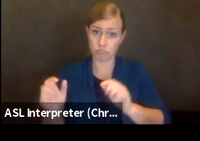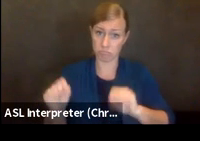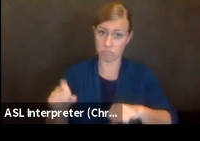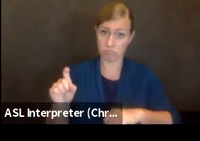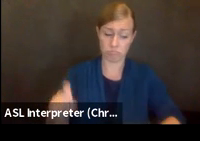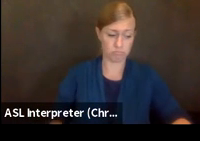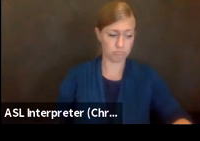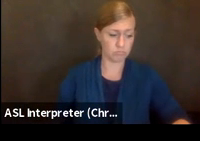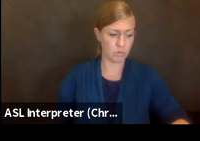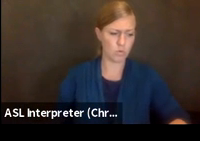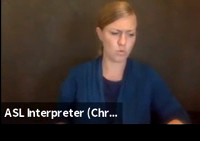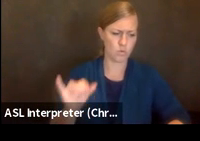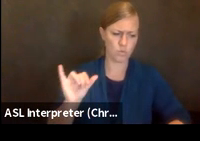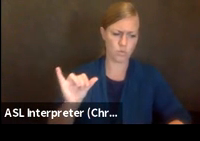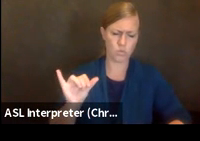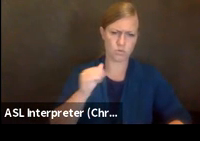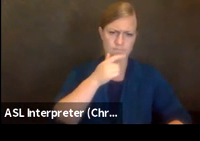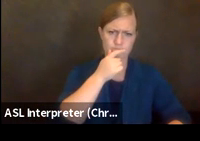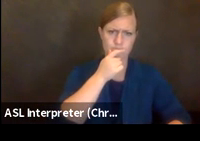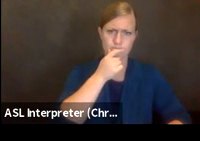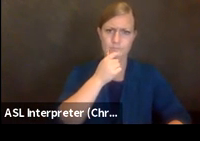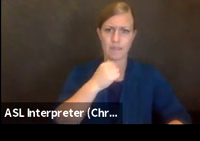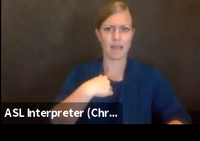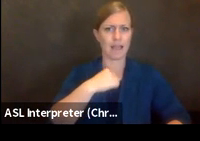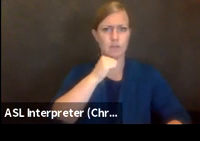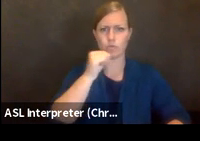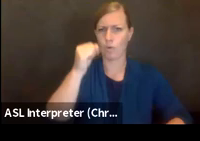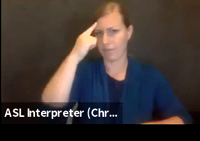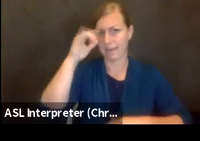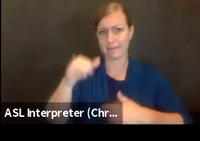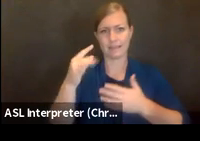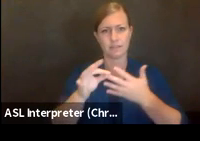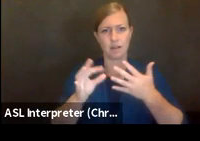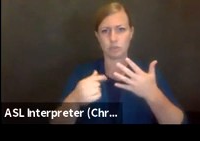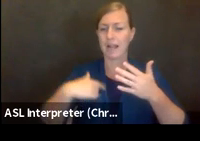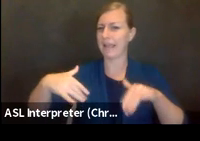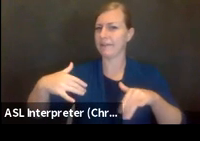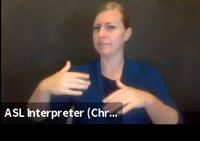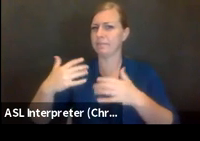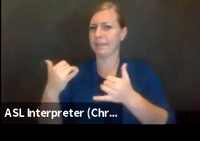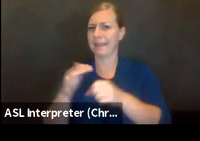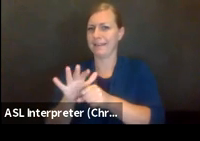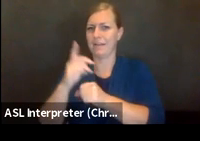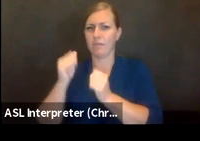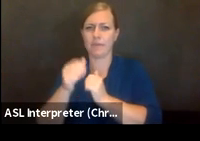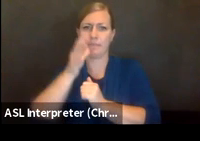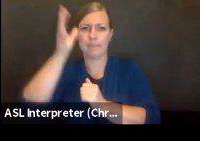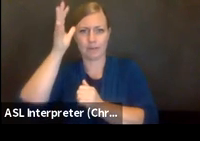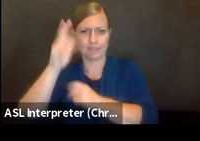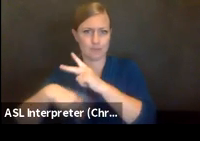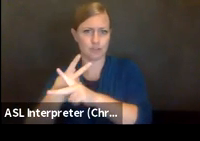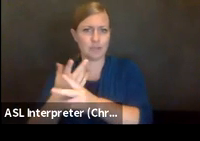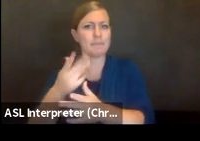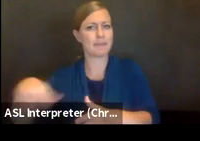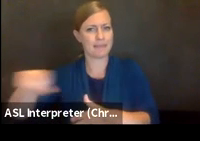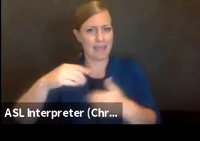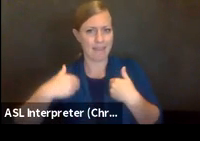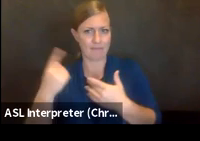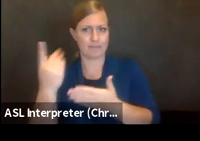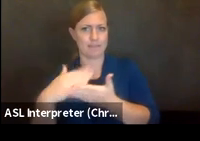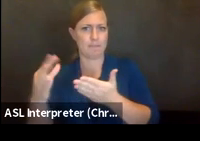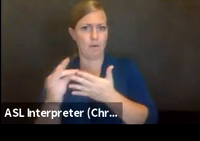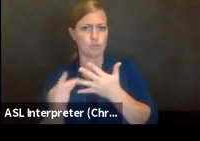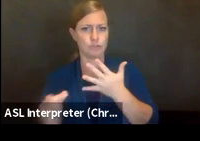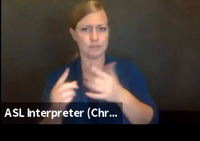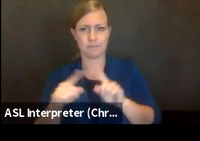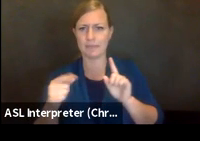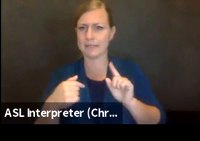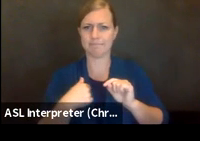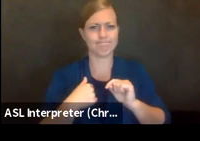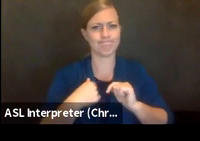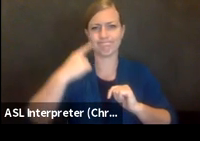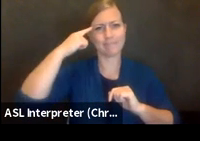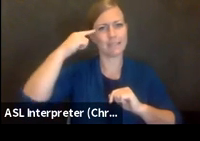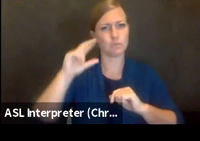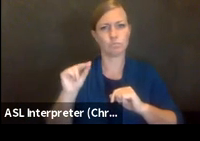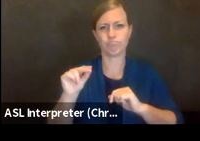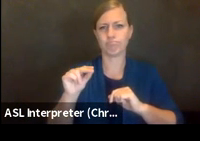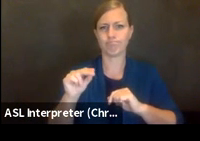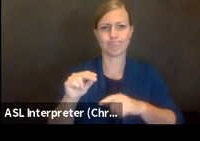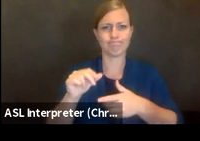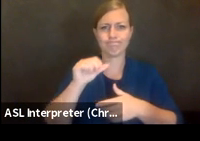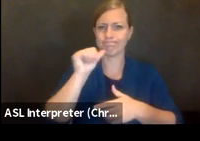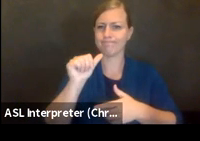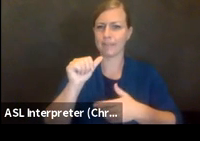ESD 189 - Amy Colburn: Um, I do not believe that's an option. I'm I haven't played around as much in the parent version. So the parents might have some options, but I don't think that's a feature built into school G, but I could be wrong.